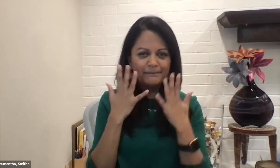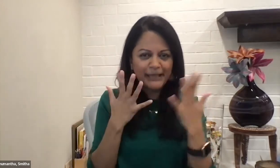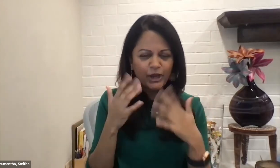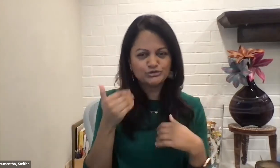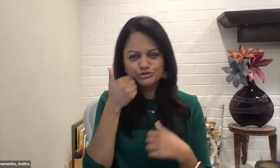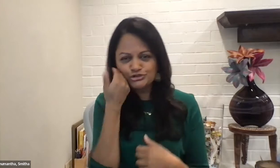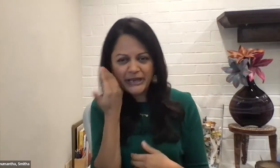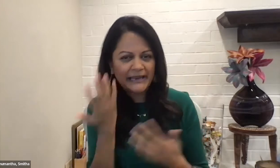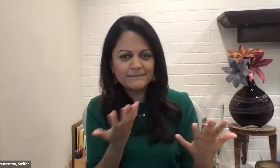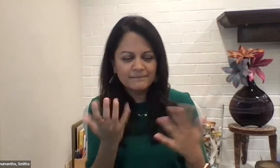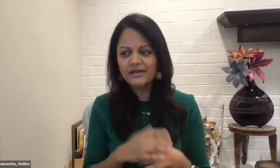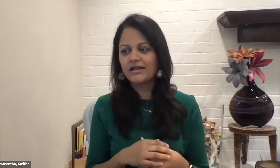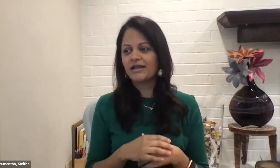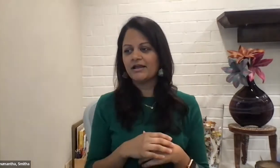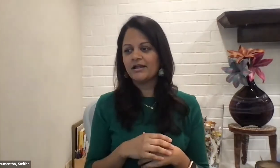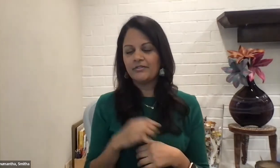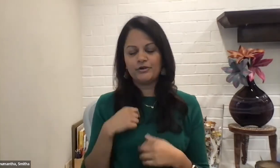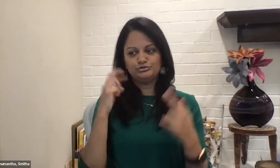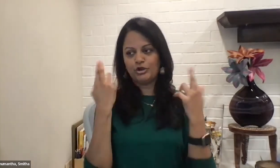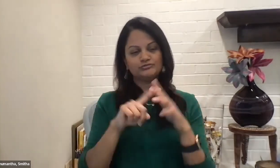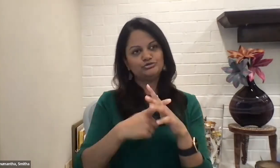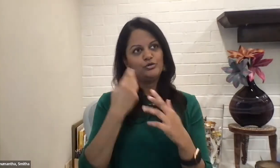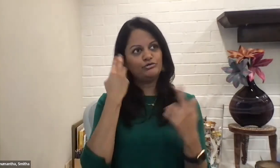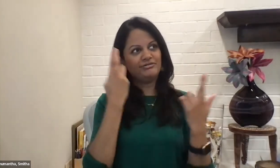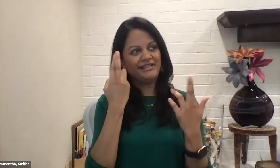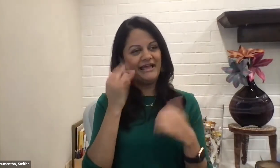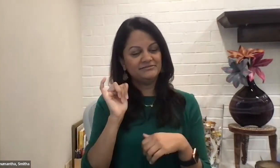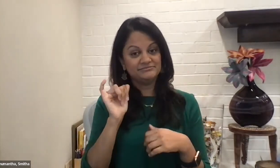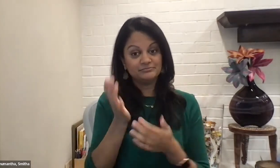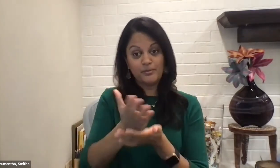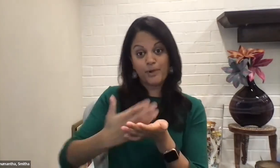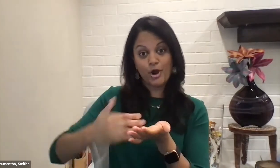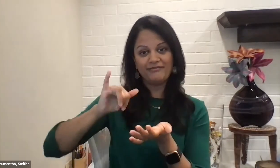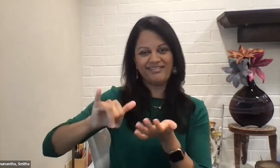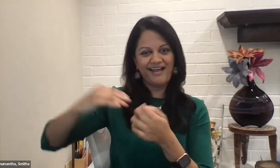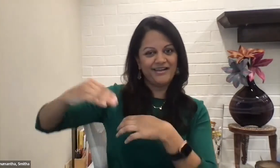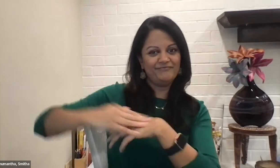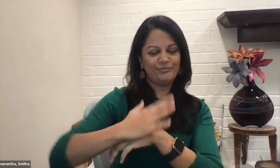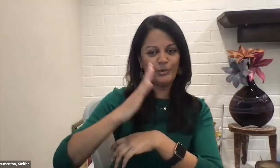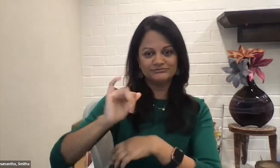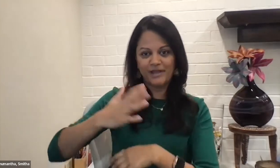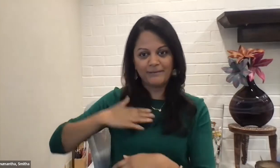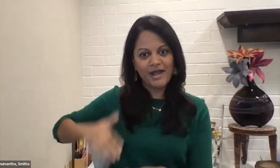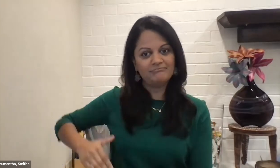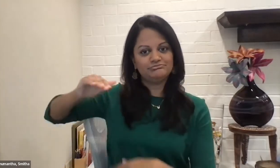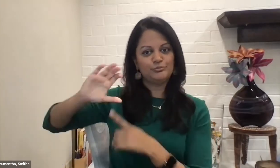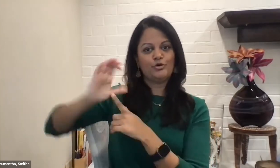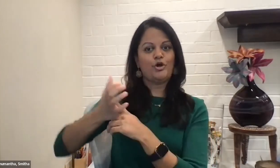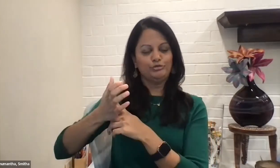almost a little embarrassed, a little shy, and then I started to realize that part of that influence